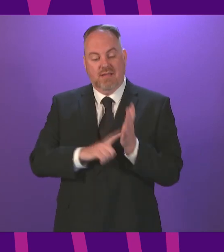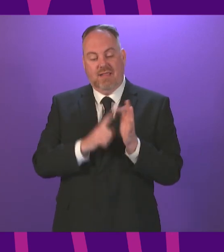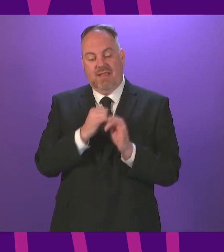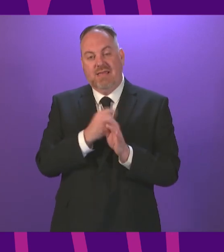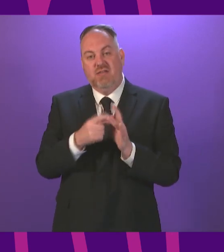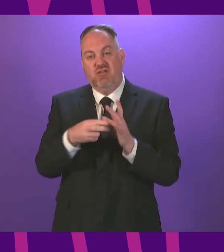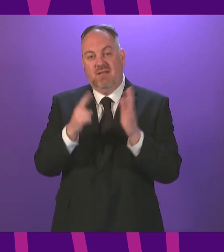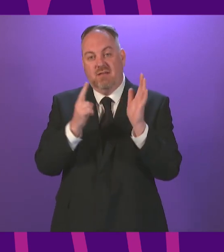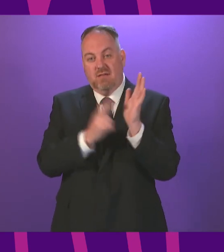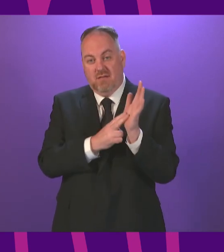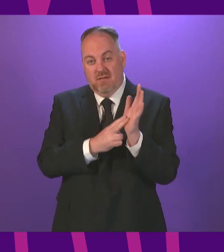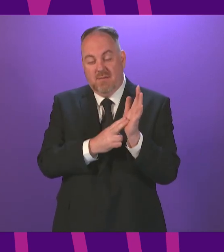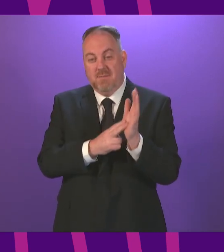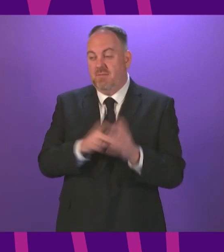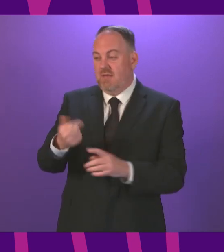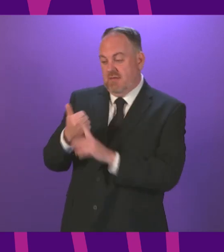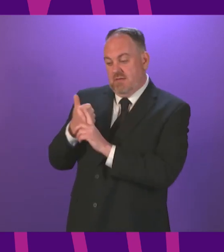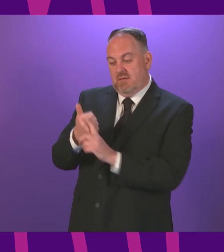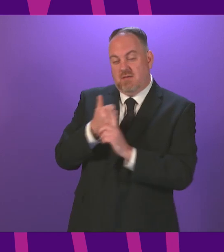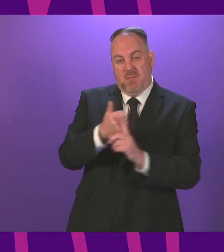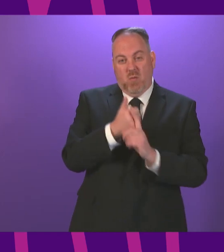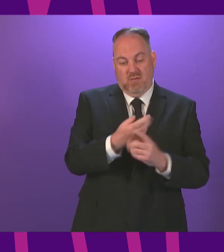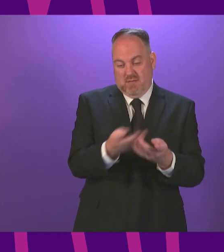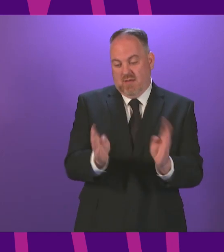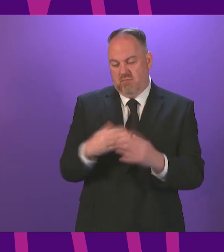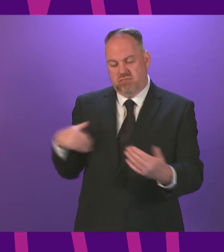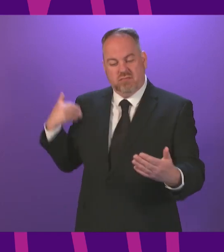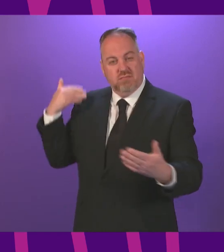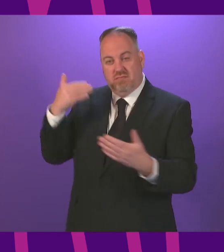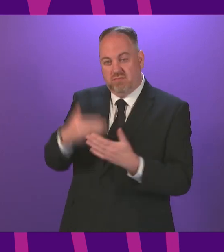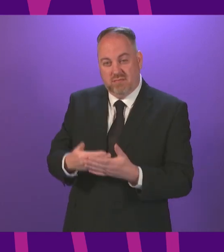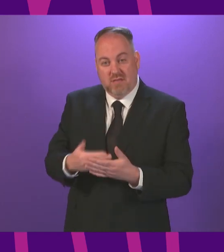representatives from the latter in the former. At a reception for Pope Benedict’s